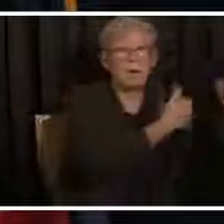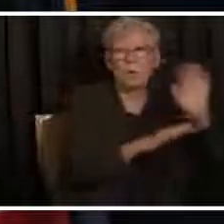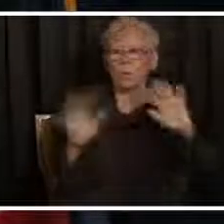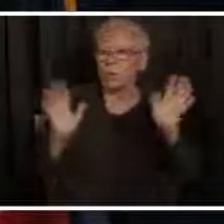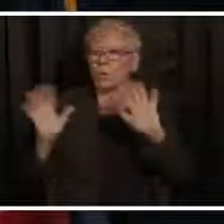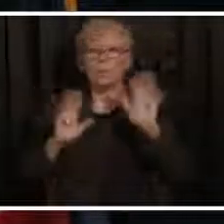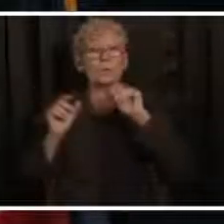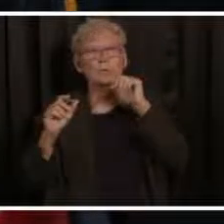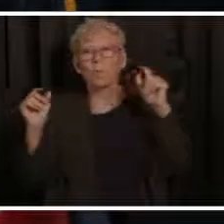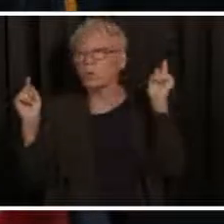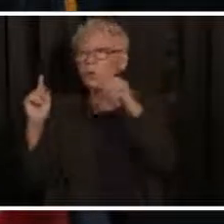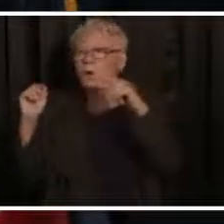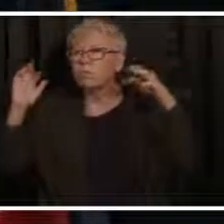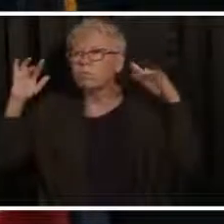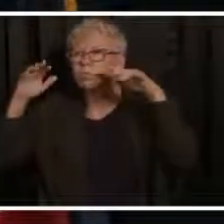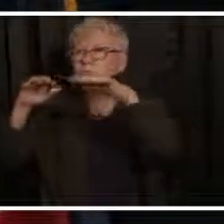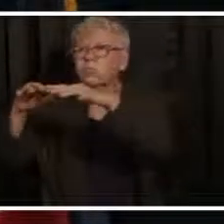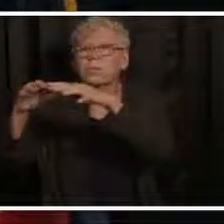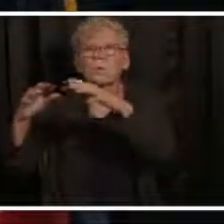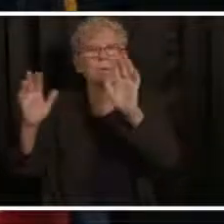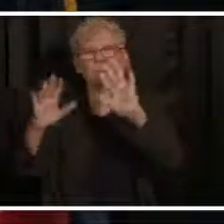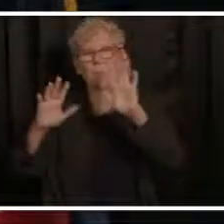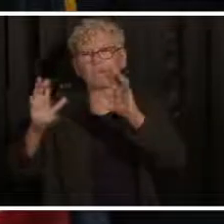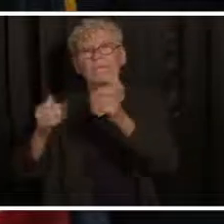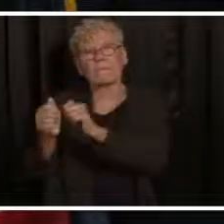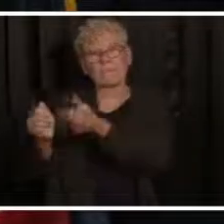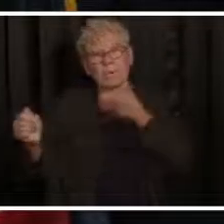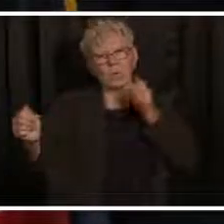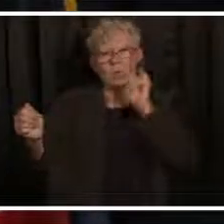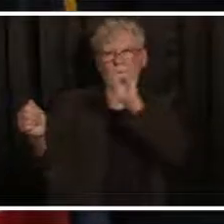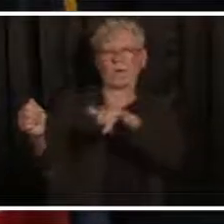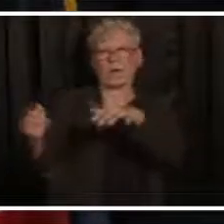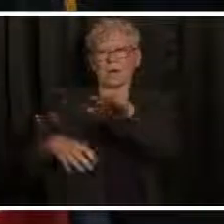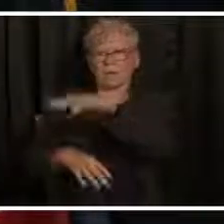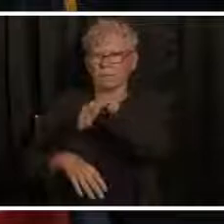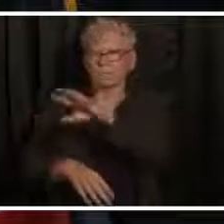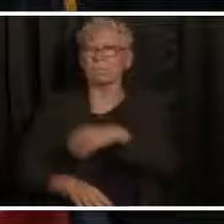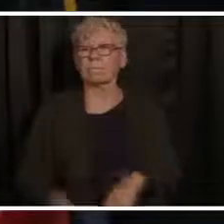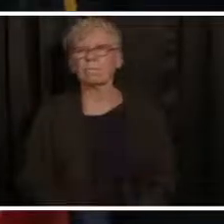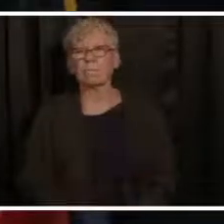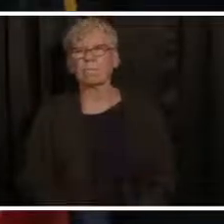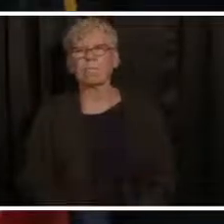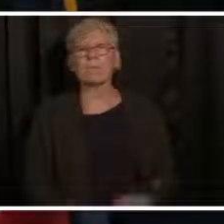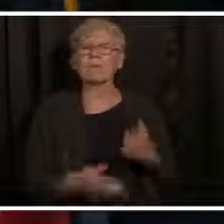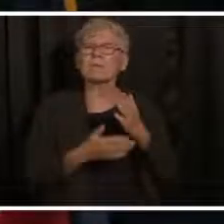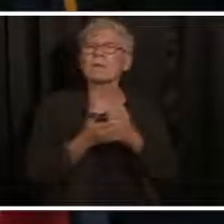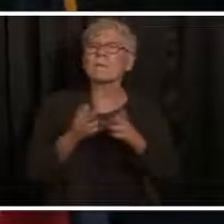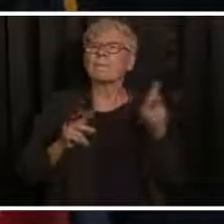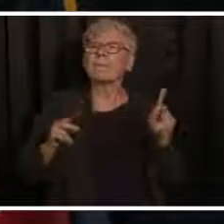areas. Um you know, know, I know there's some Coloradans that have taken a wait and see approach when it comes to